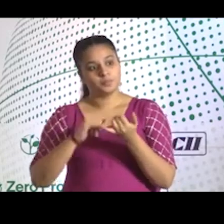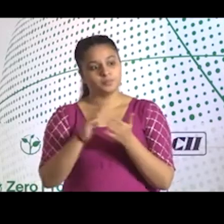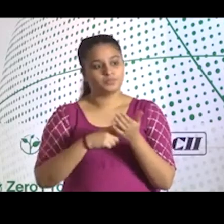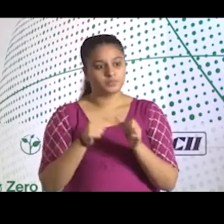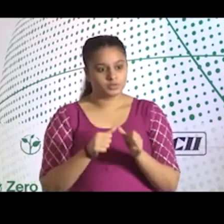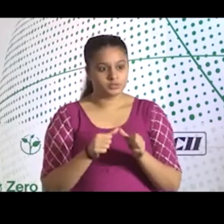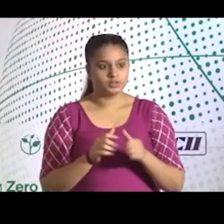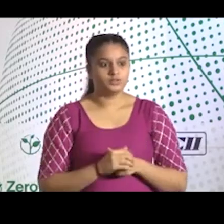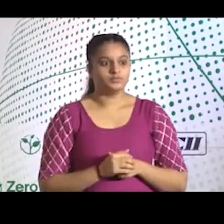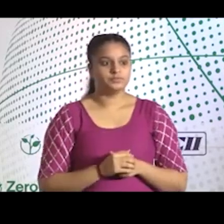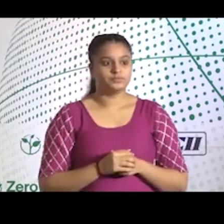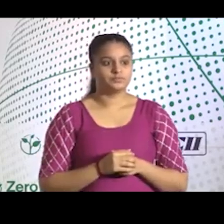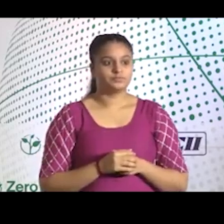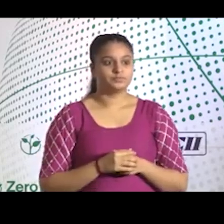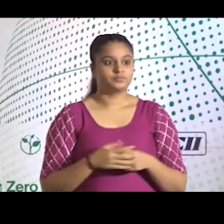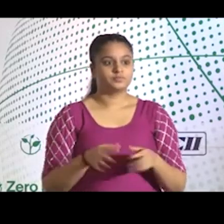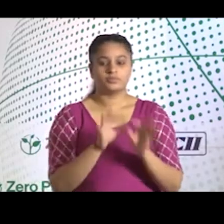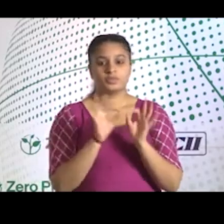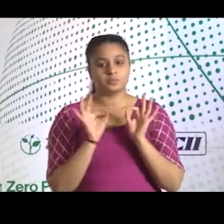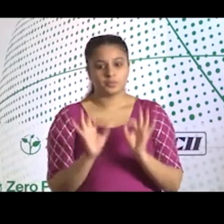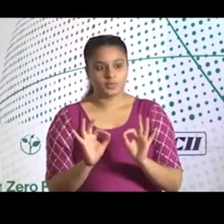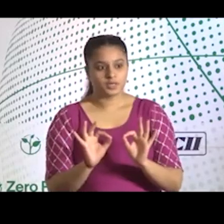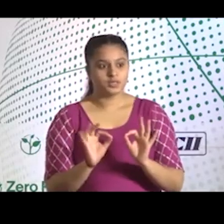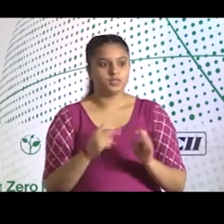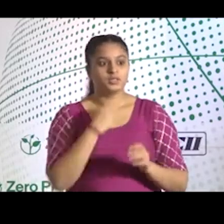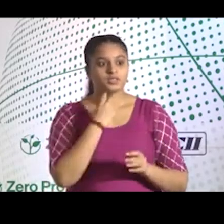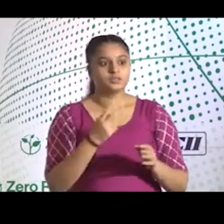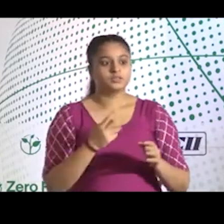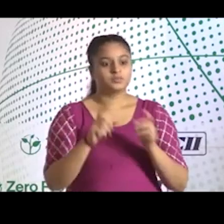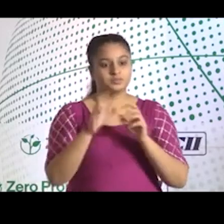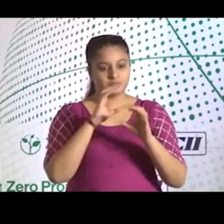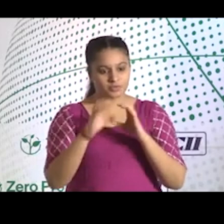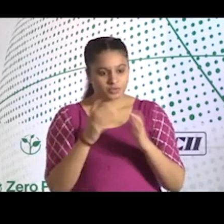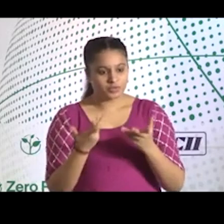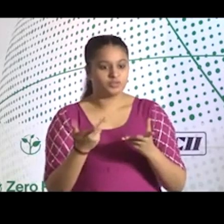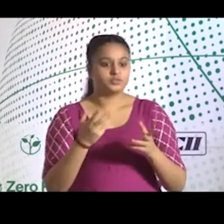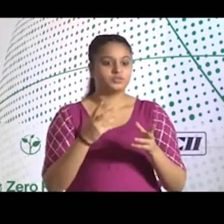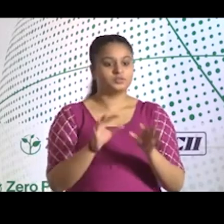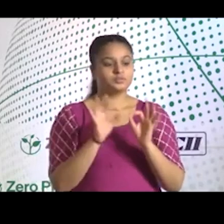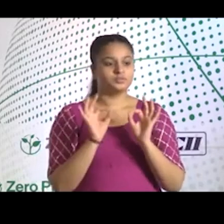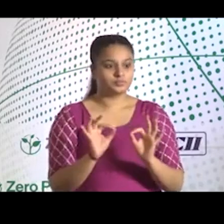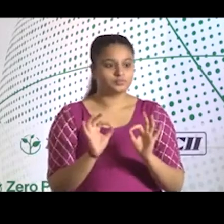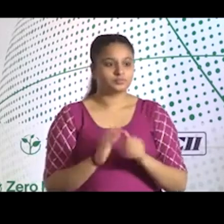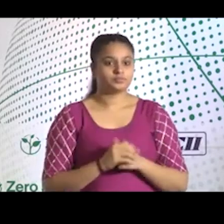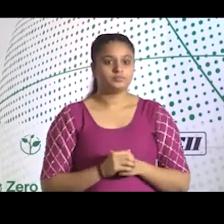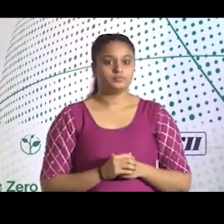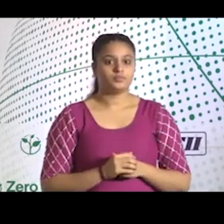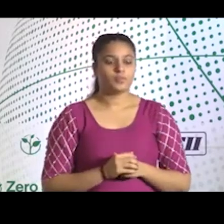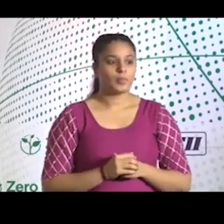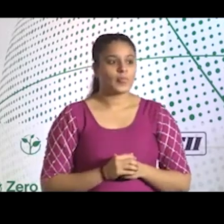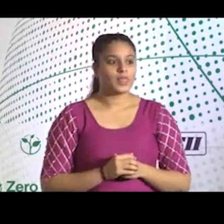It was a wonderful, very scintillating conversation, and it really left several people